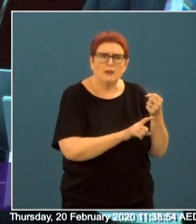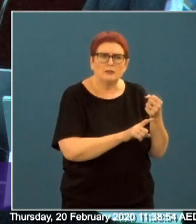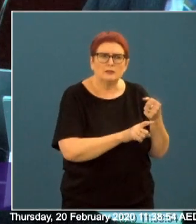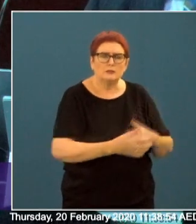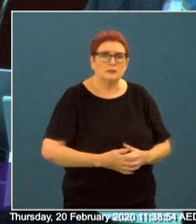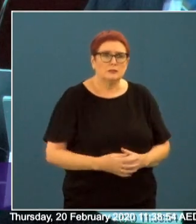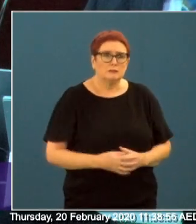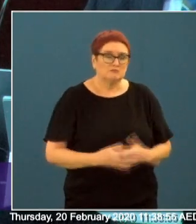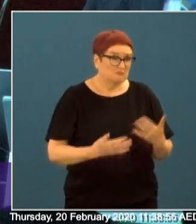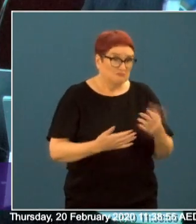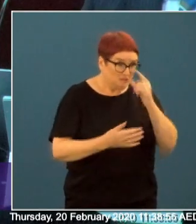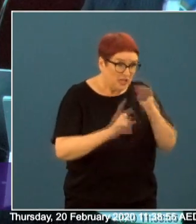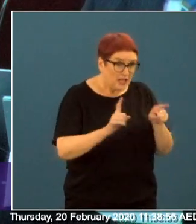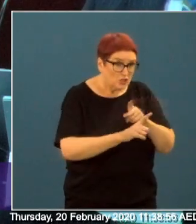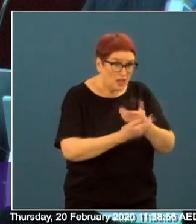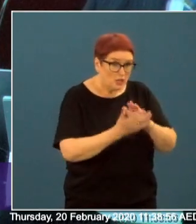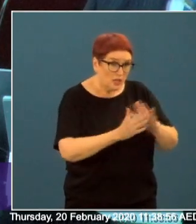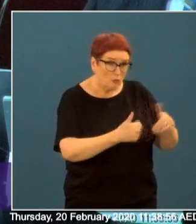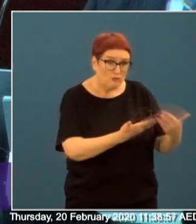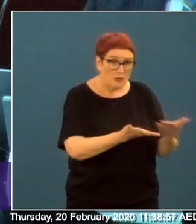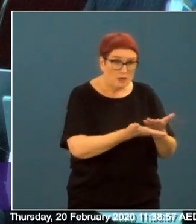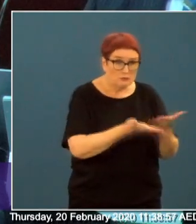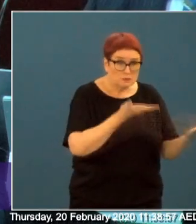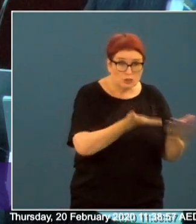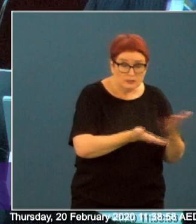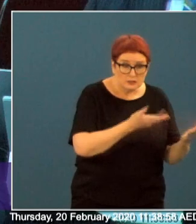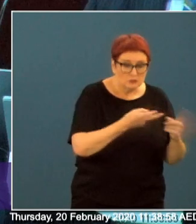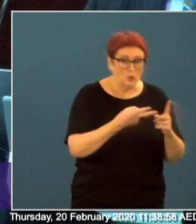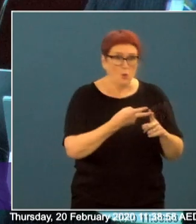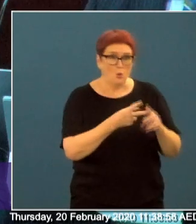delivery of health services or identification of health needs